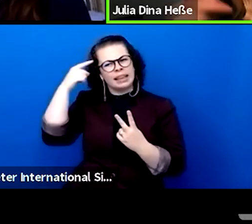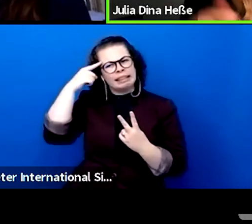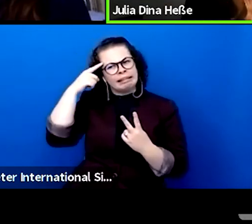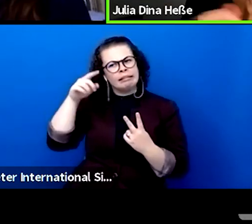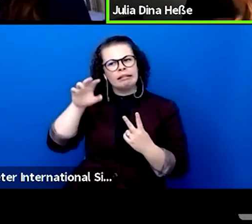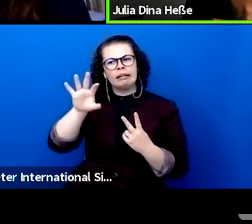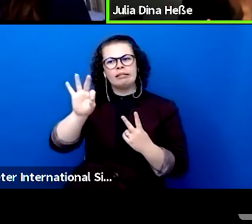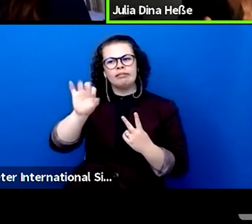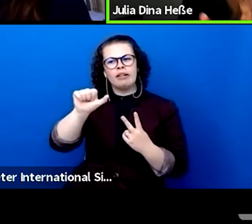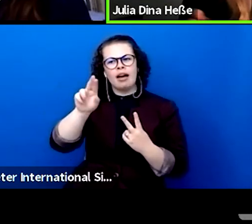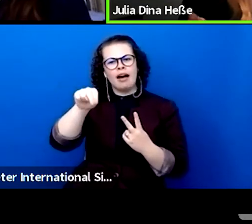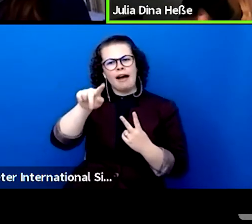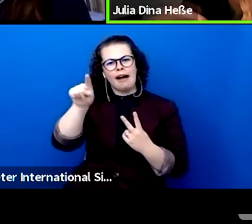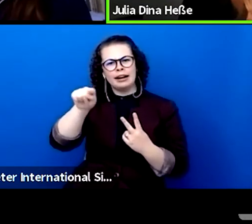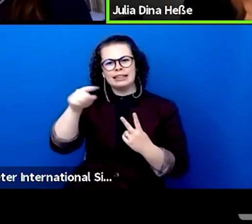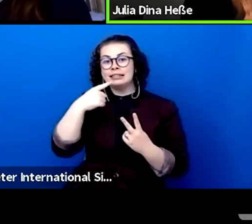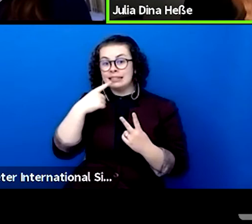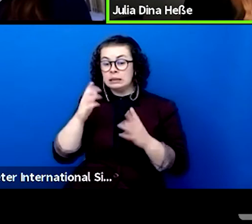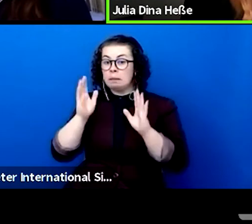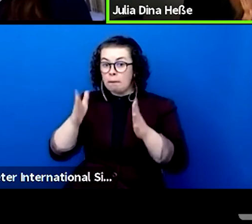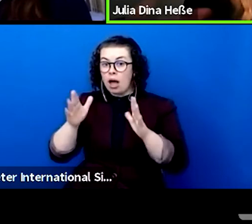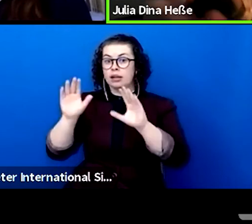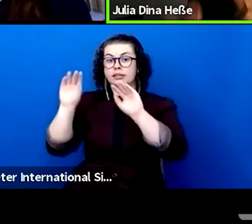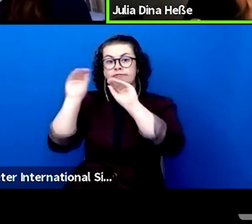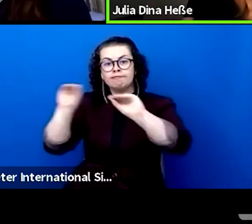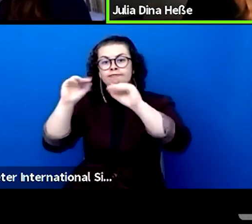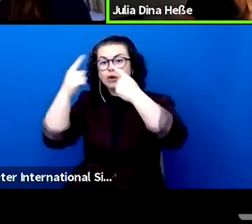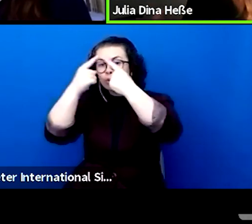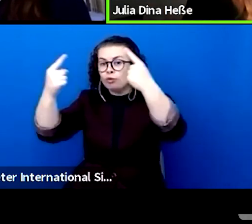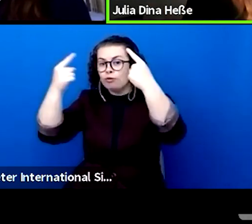changing the educational system, there was the question for if we changed the education,